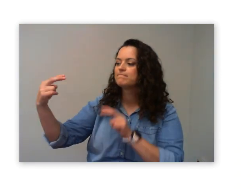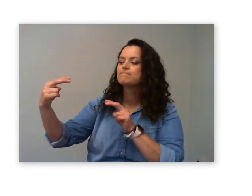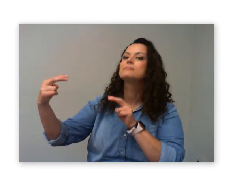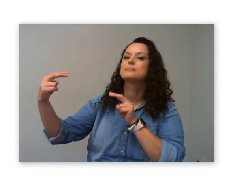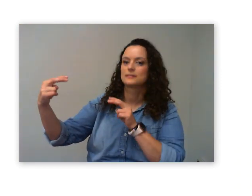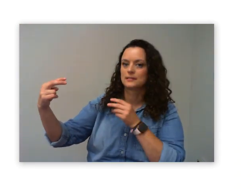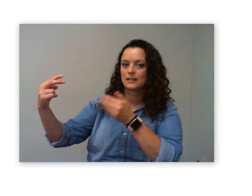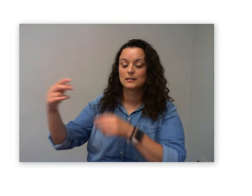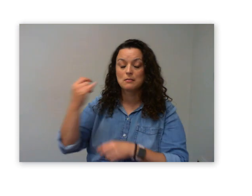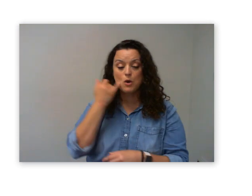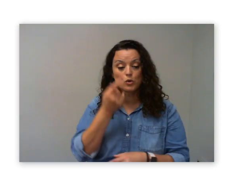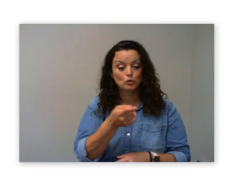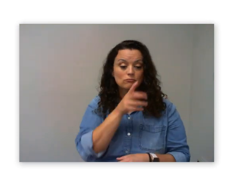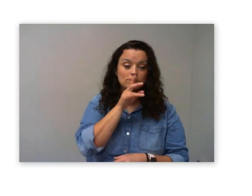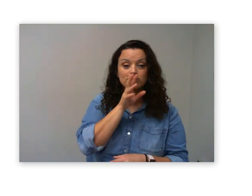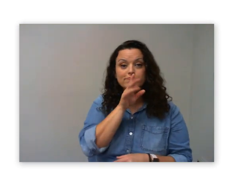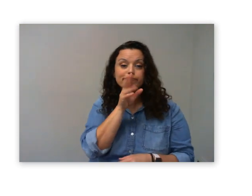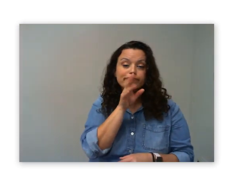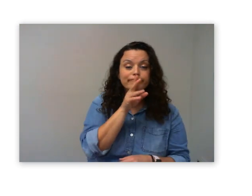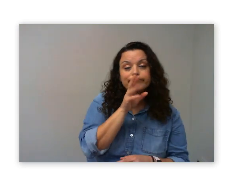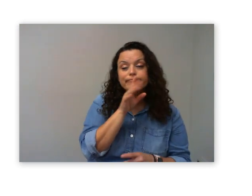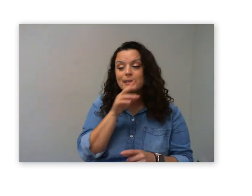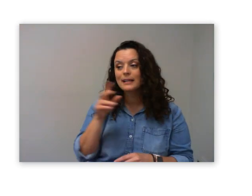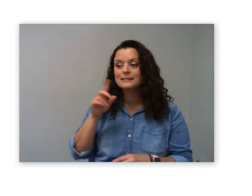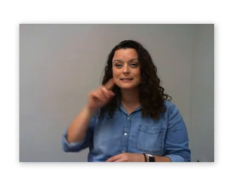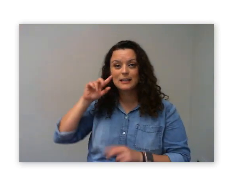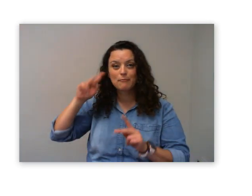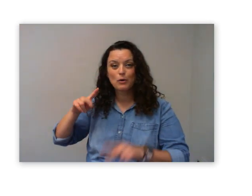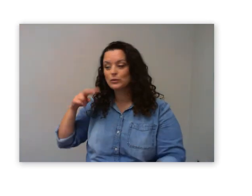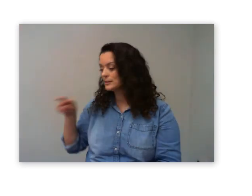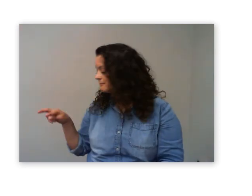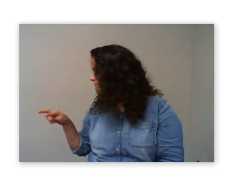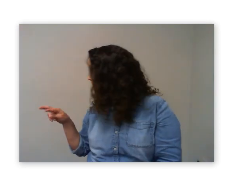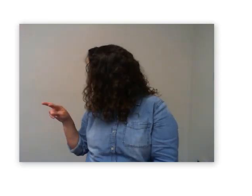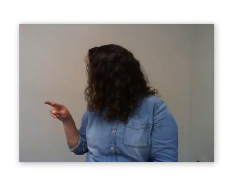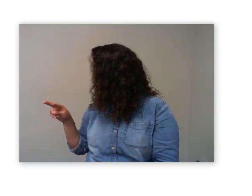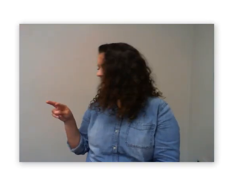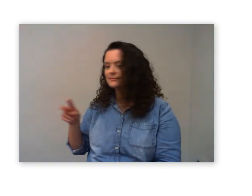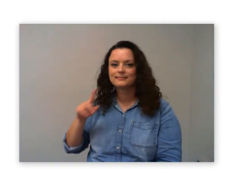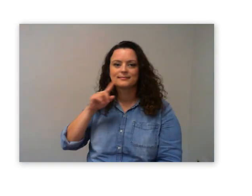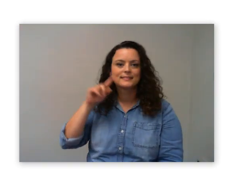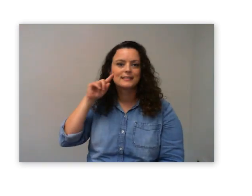not looking at you they probably don't know that you're talking and so you can tap them